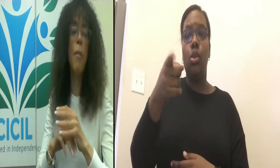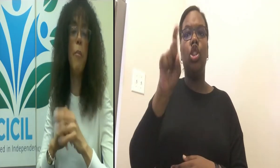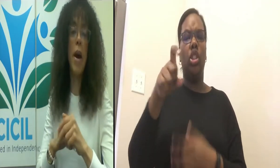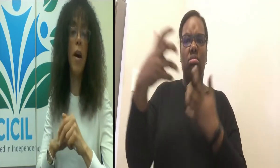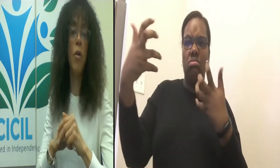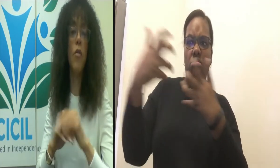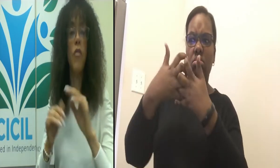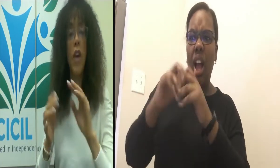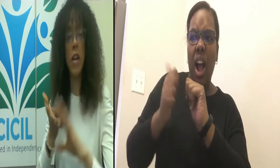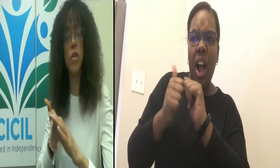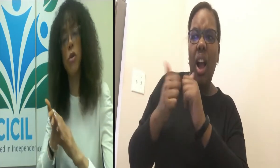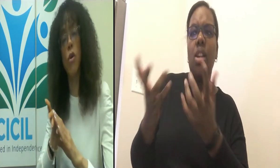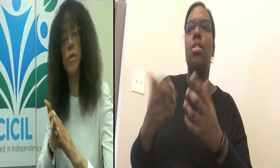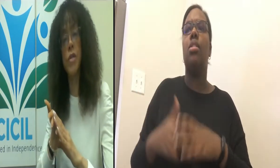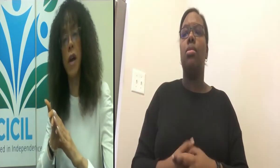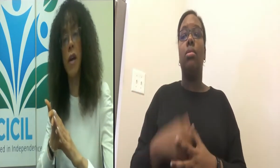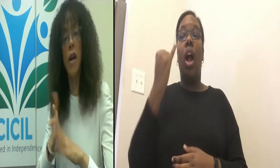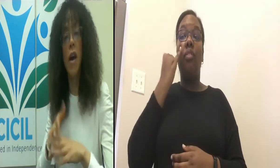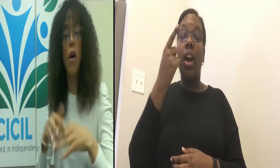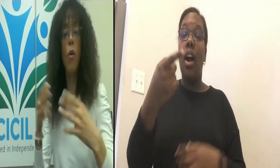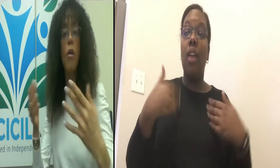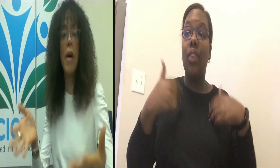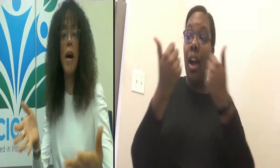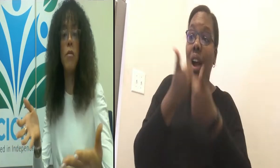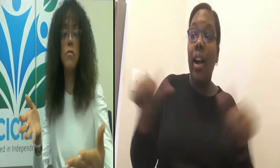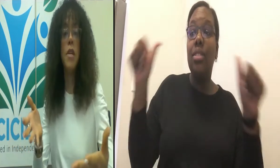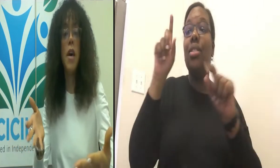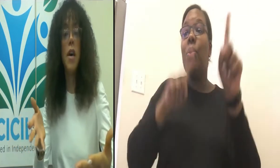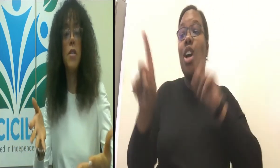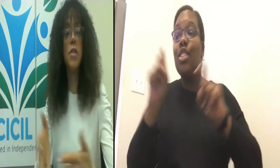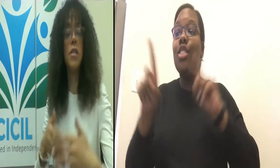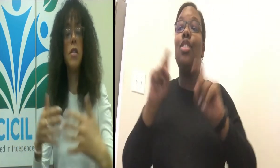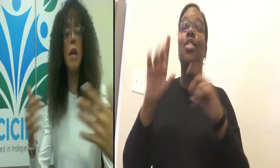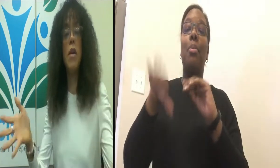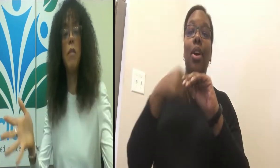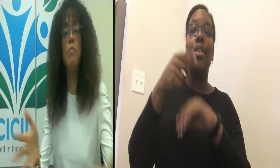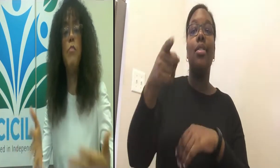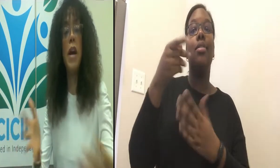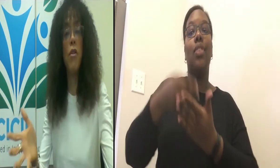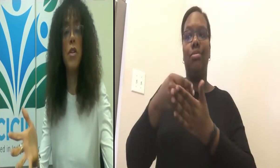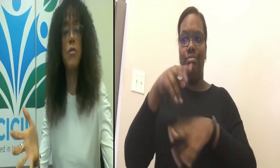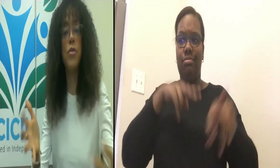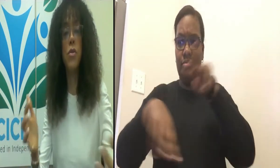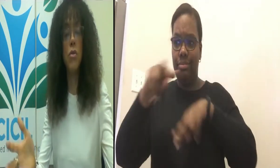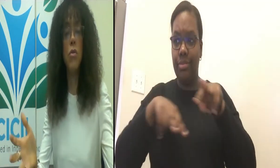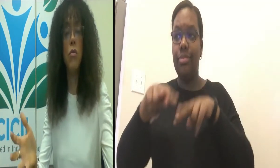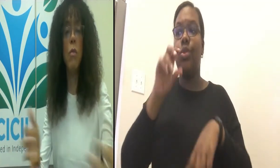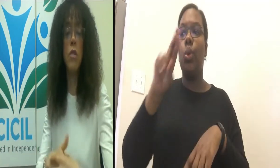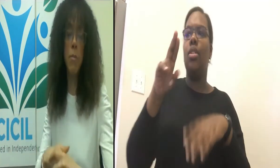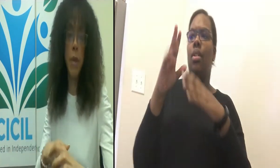you fit into it. So if you have any questions about financial oversight or